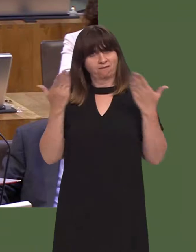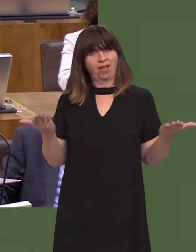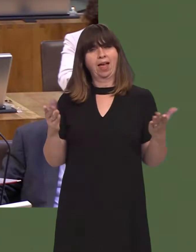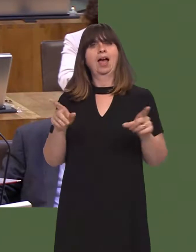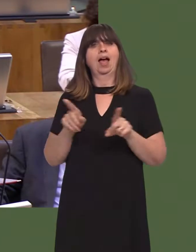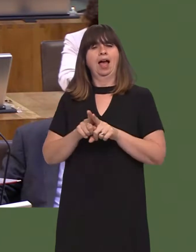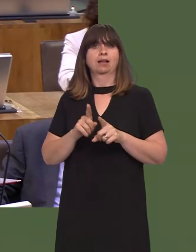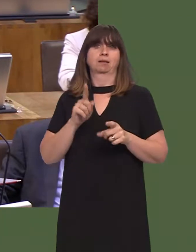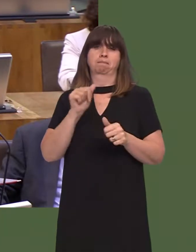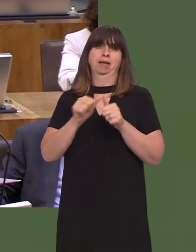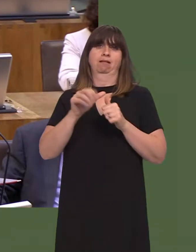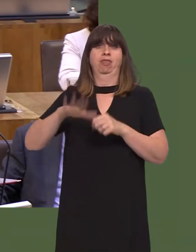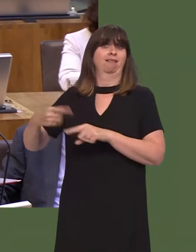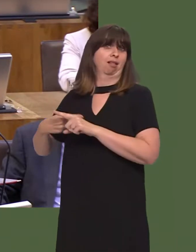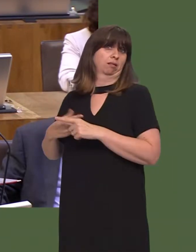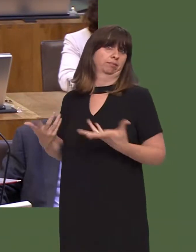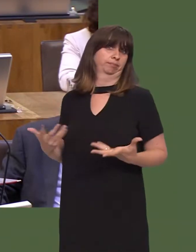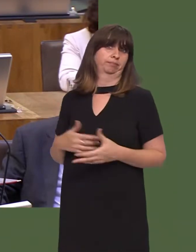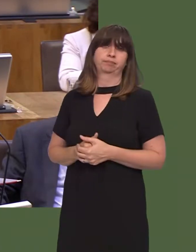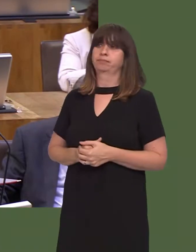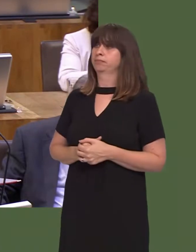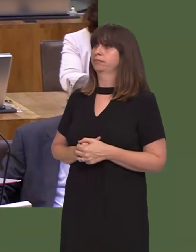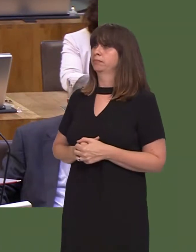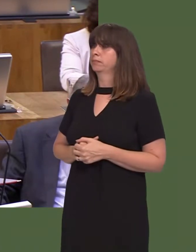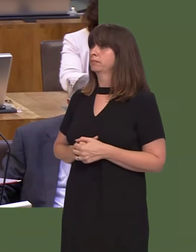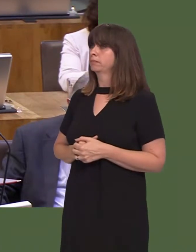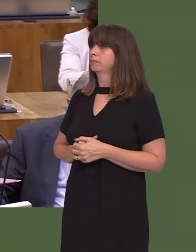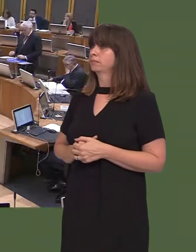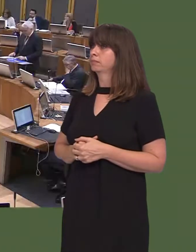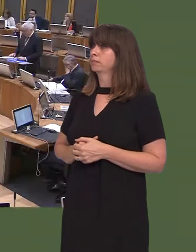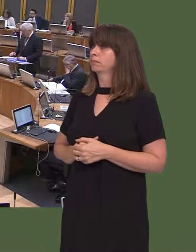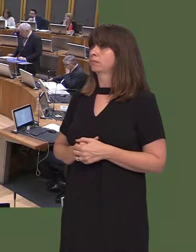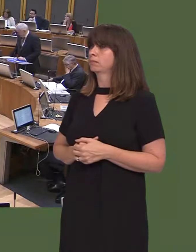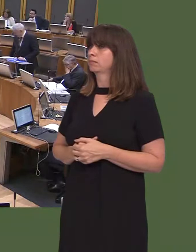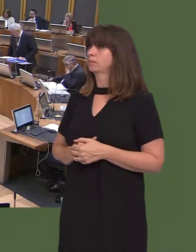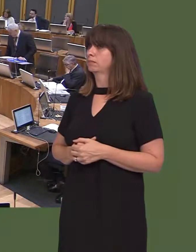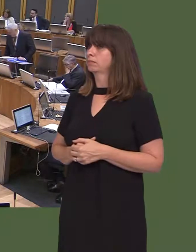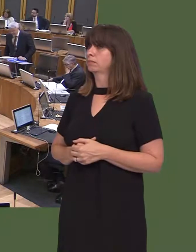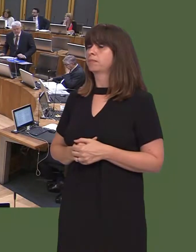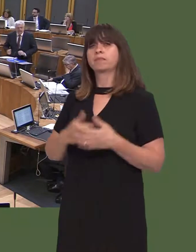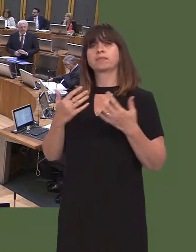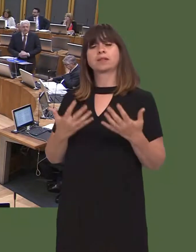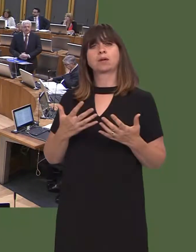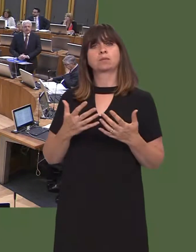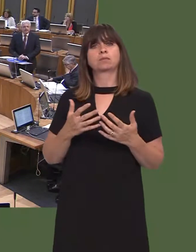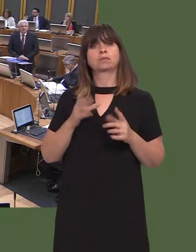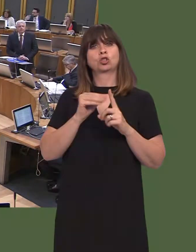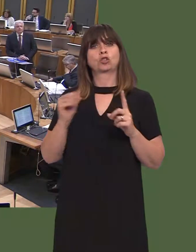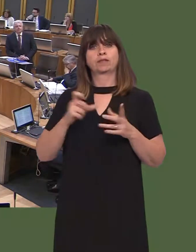is both fair and in advance of that available in England. Y Llywydd / The Llywydd: Arweinydd y Ceidwadwyr Cymreig, Andrew R.T. Davies.